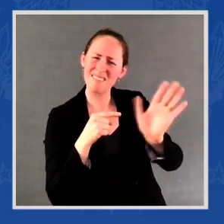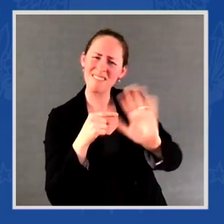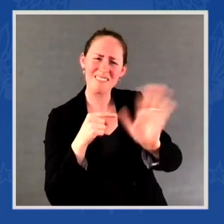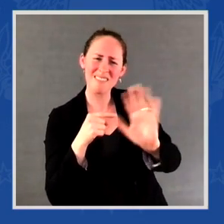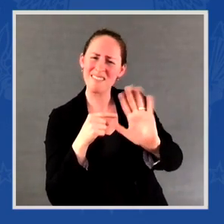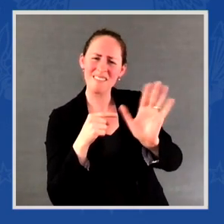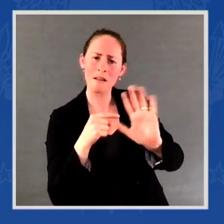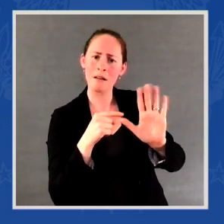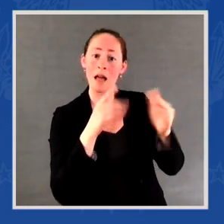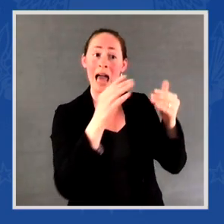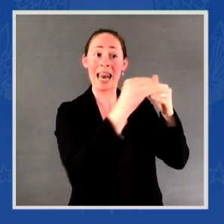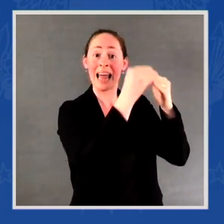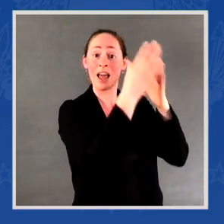So, folks, there's a lot we can do.